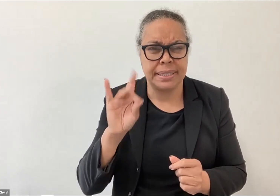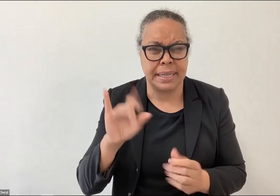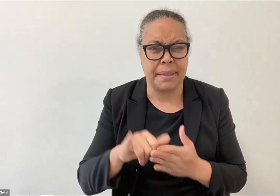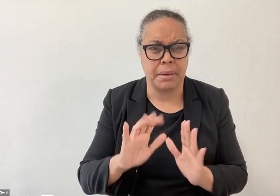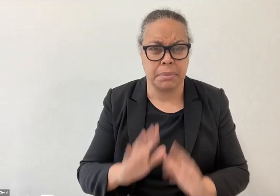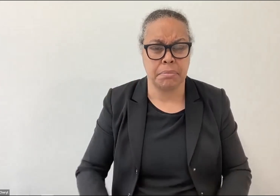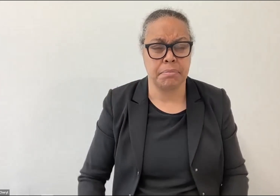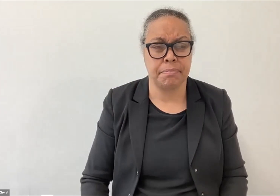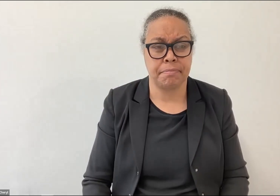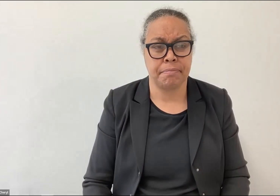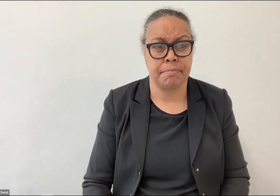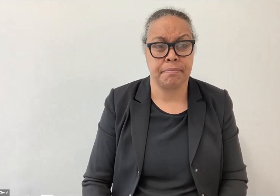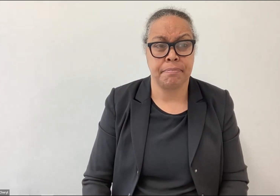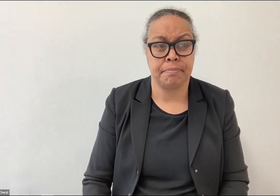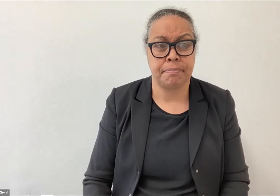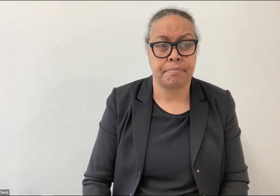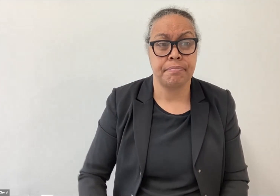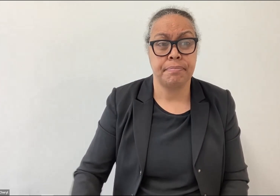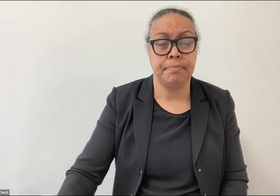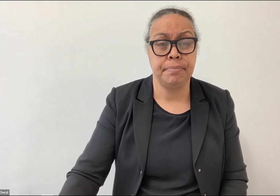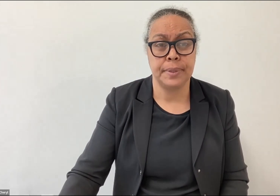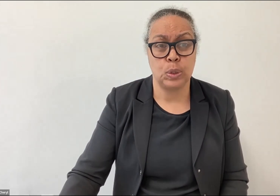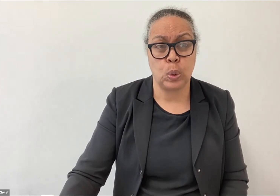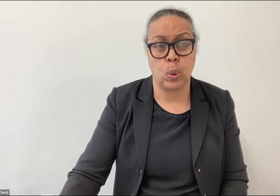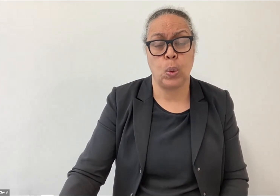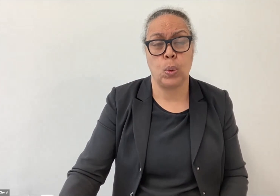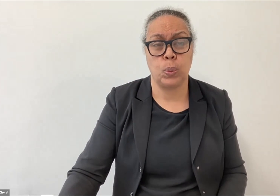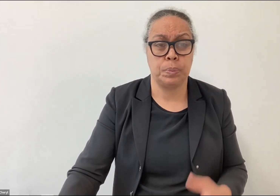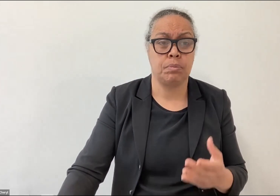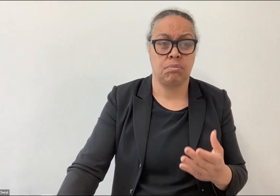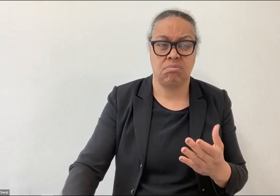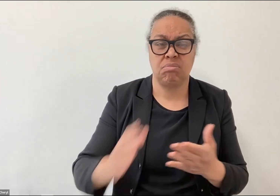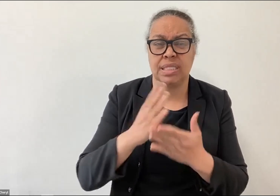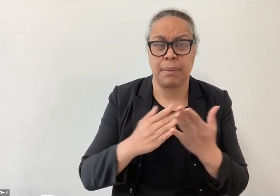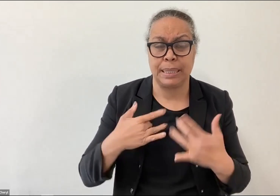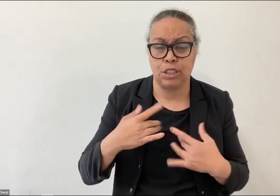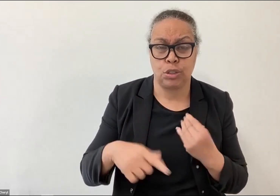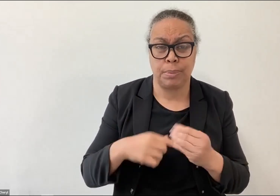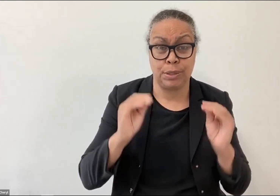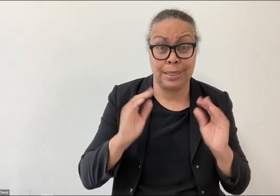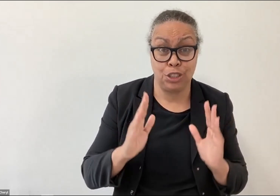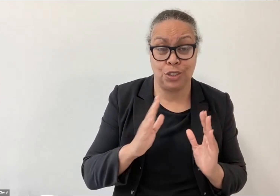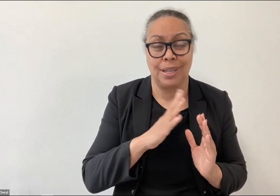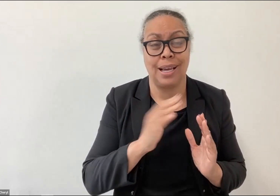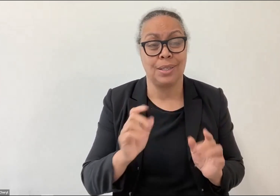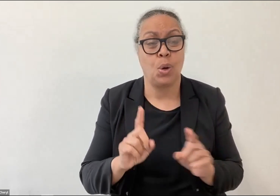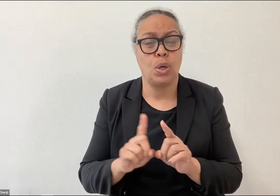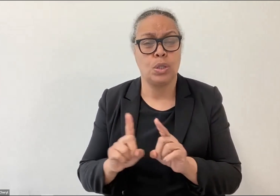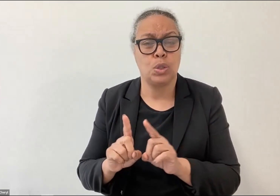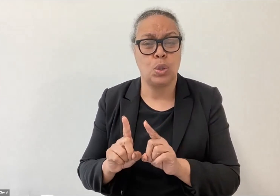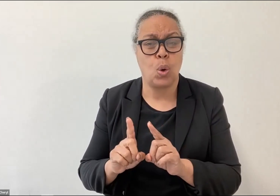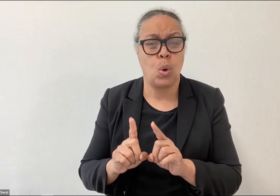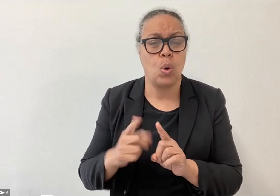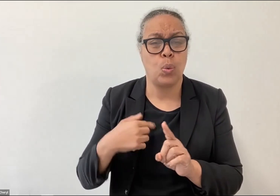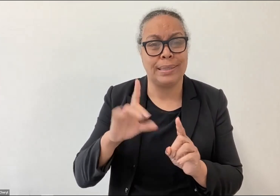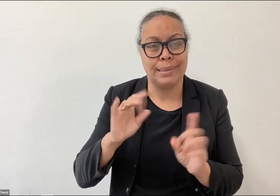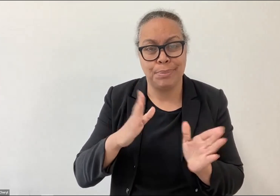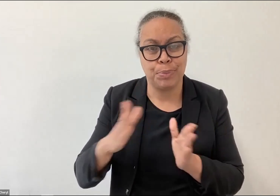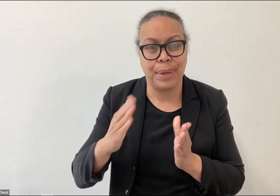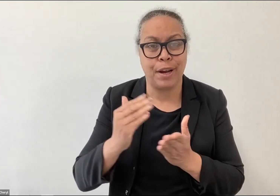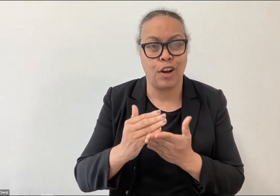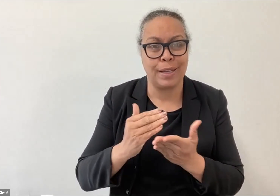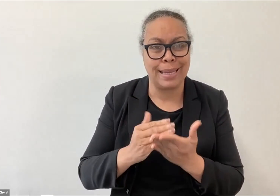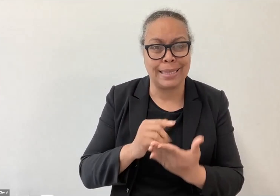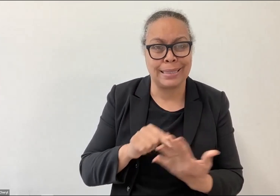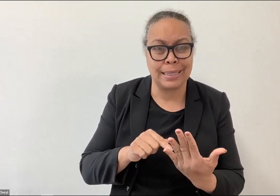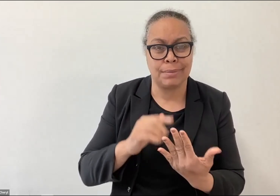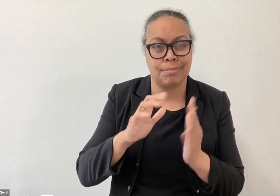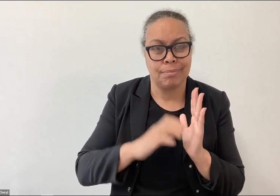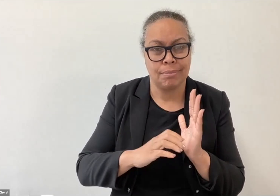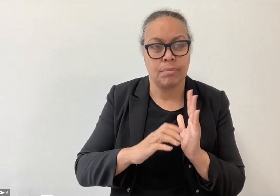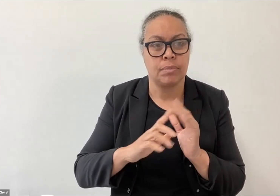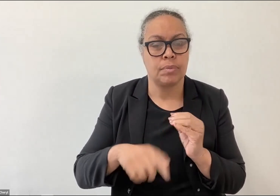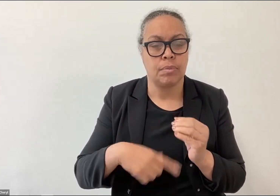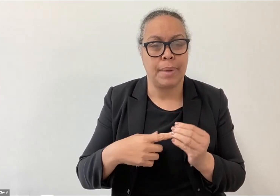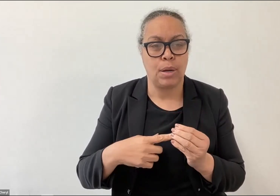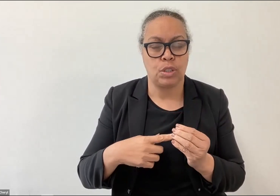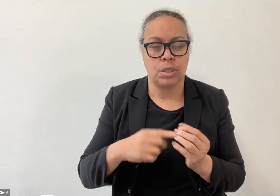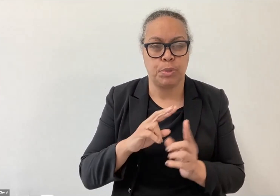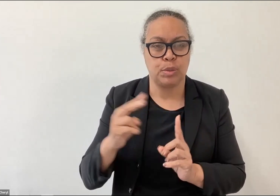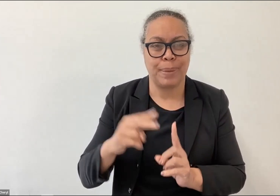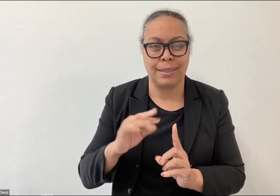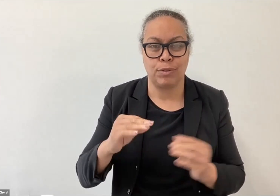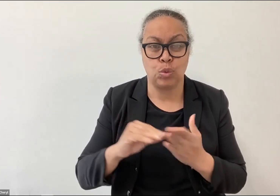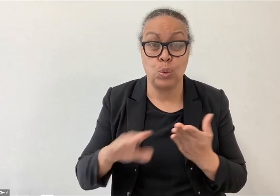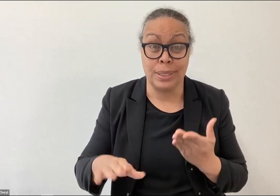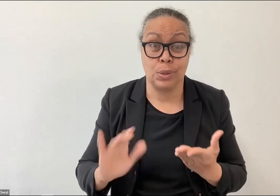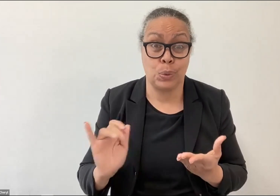We have done that. in addition to concerns about teachers, we also prepared the lesson plan regard to the perspective of students.